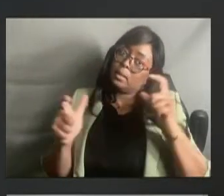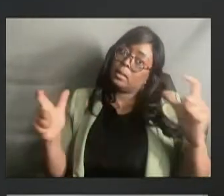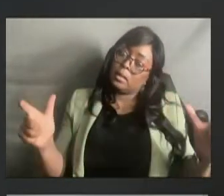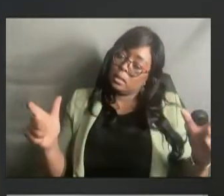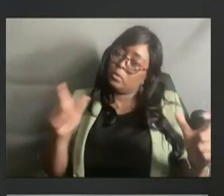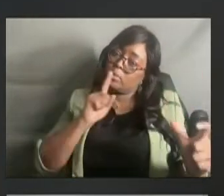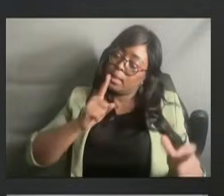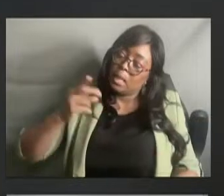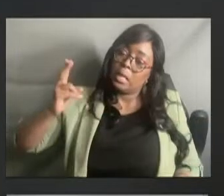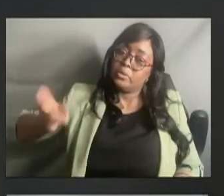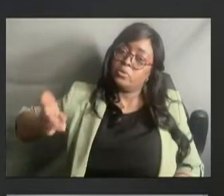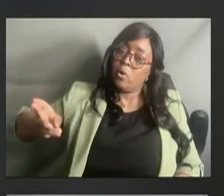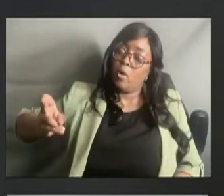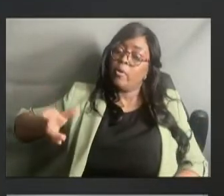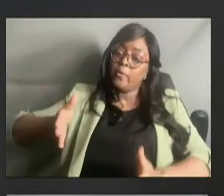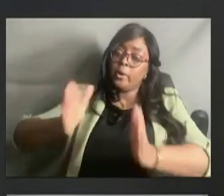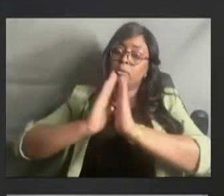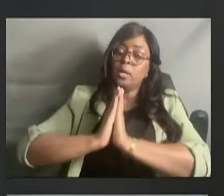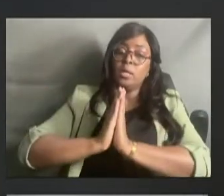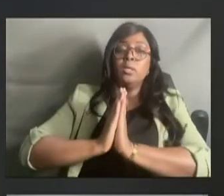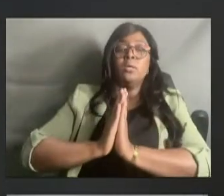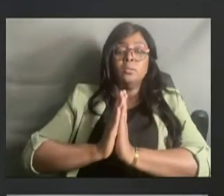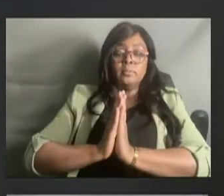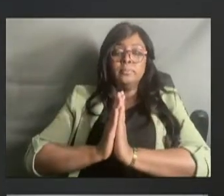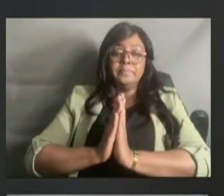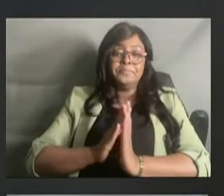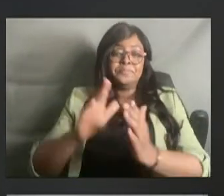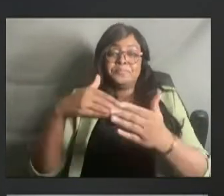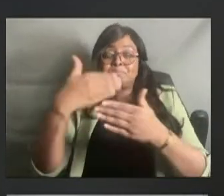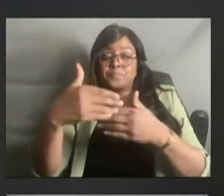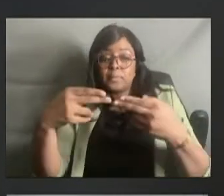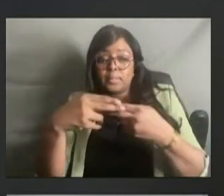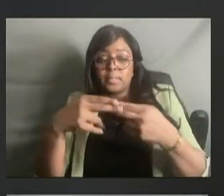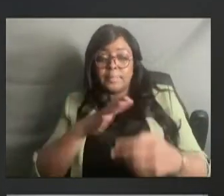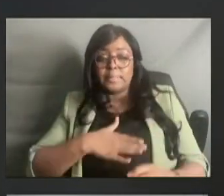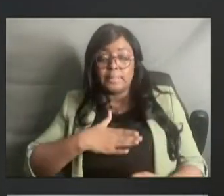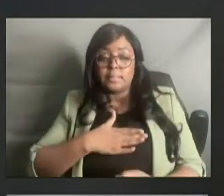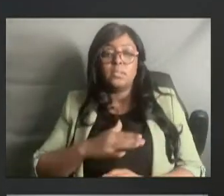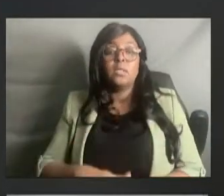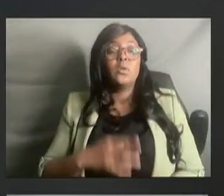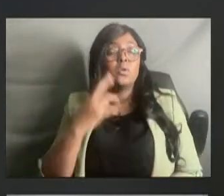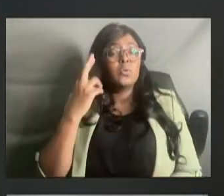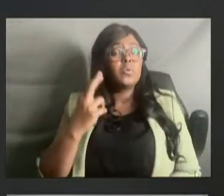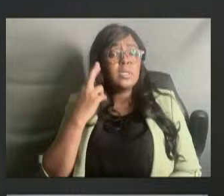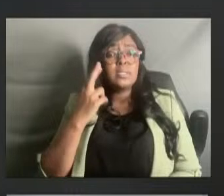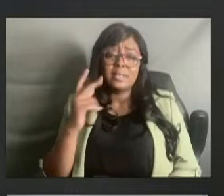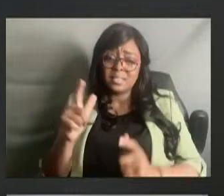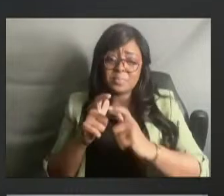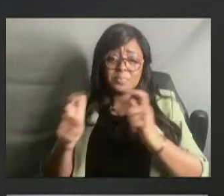government. That is a monumental